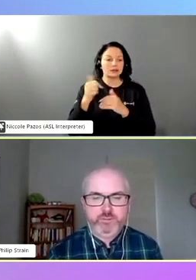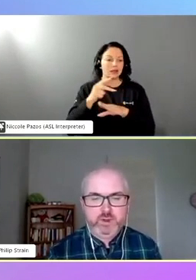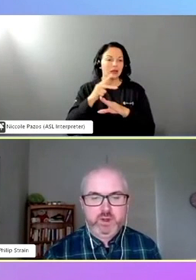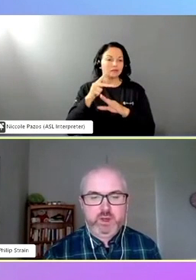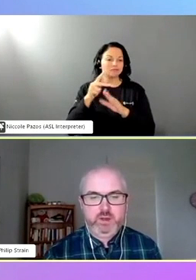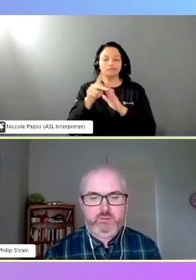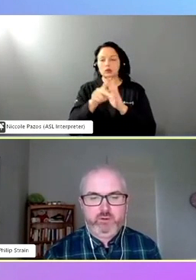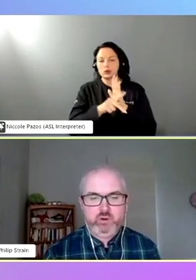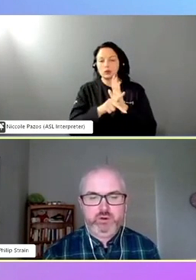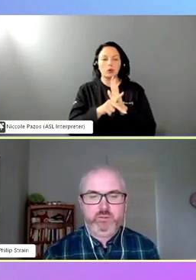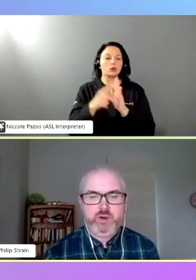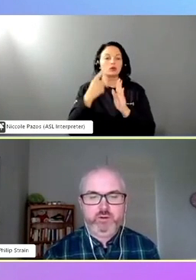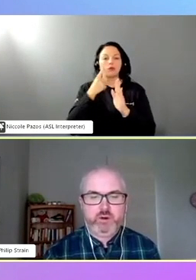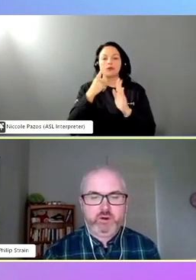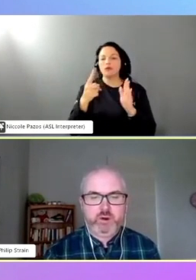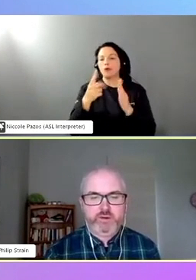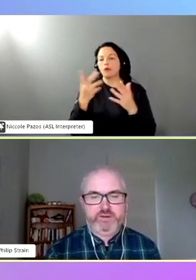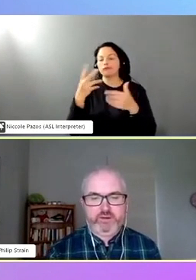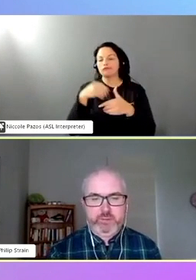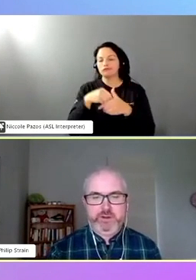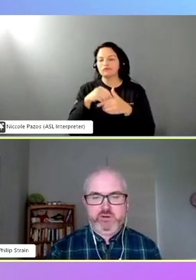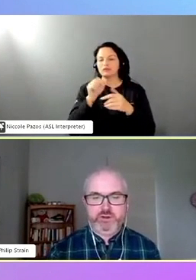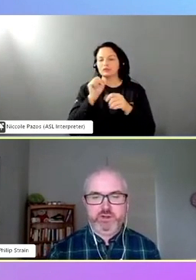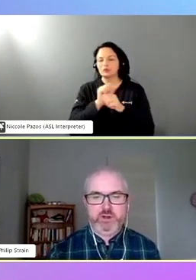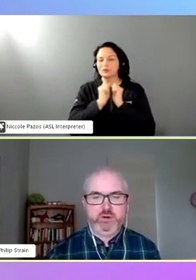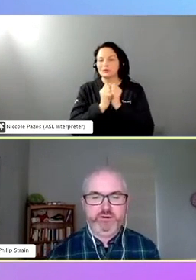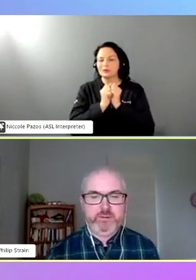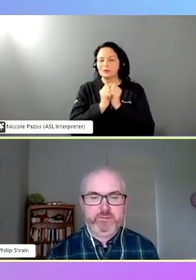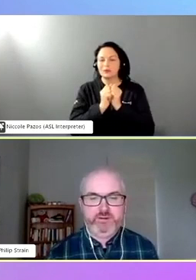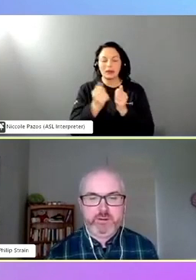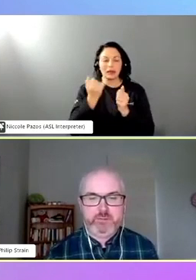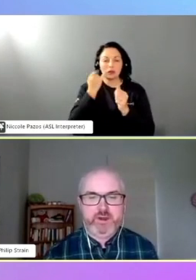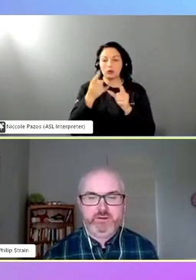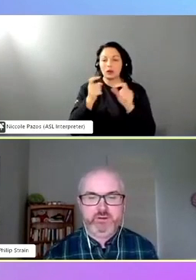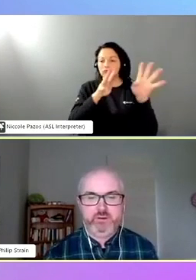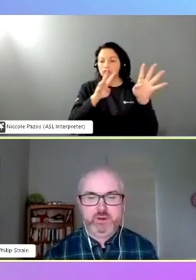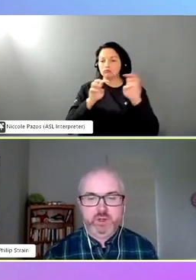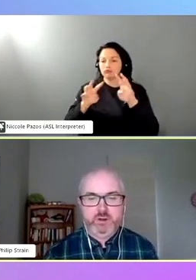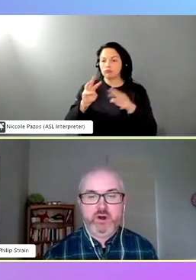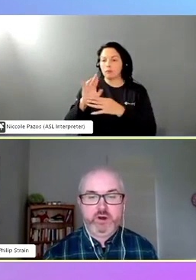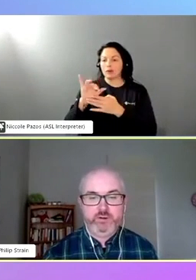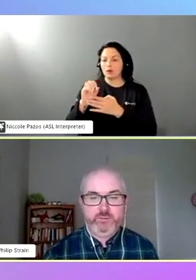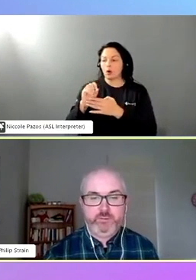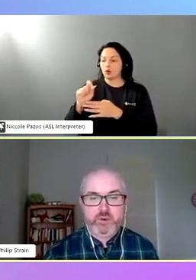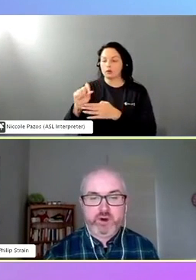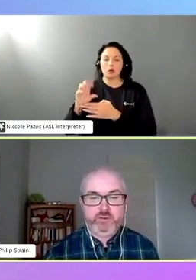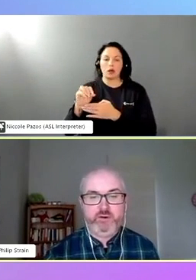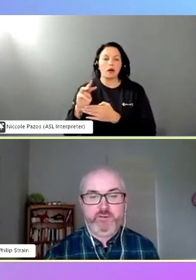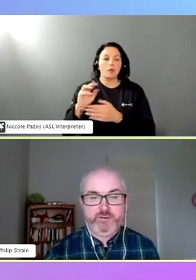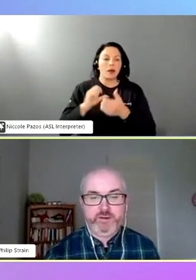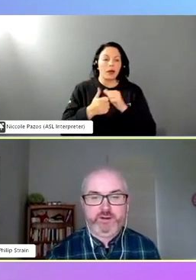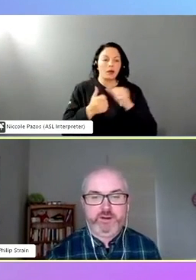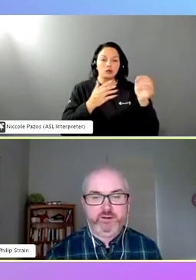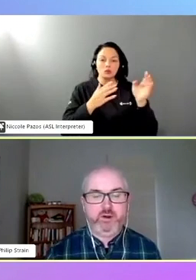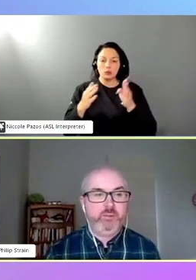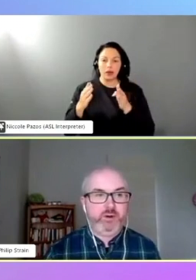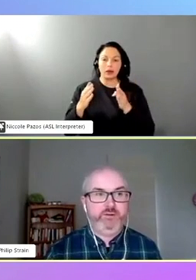and recompress the common last up arrow key,